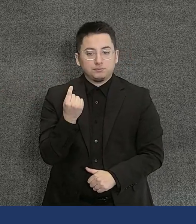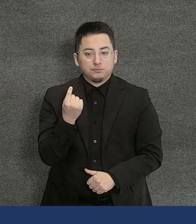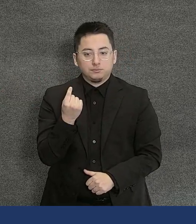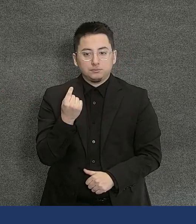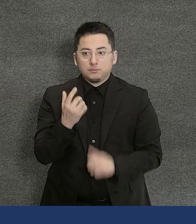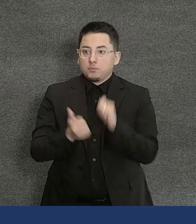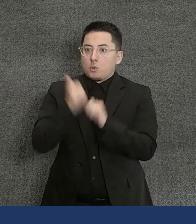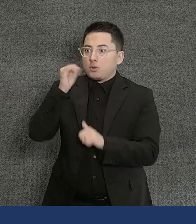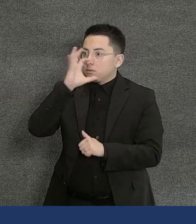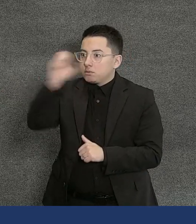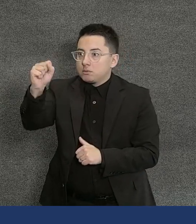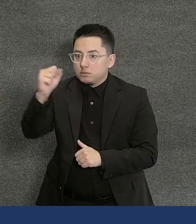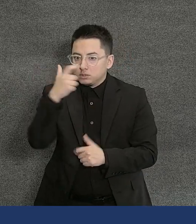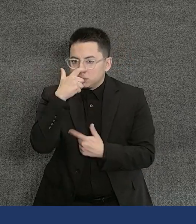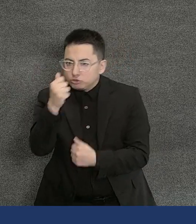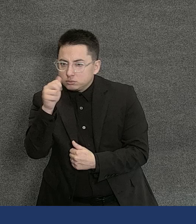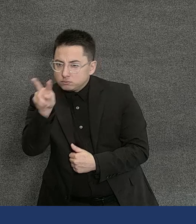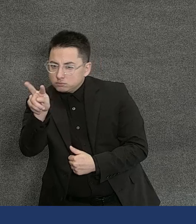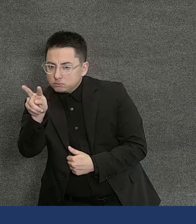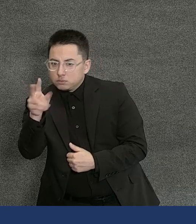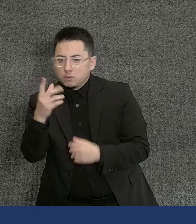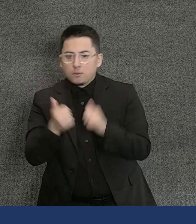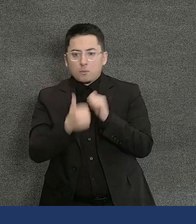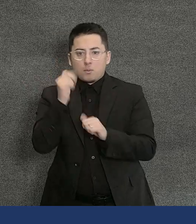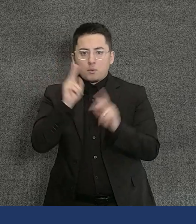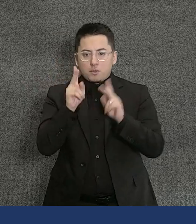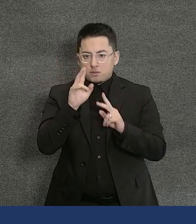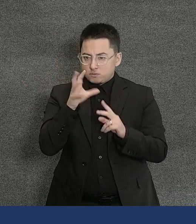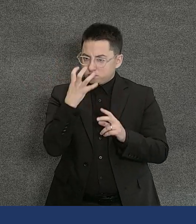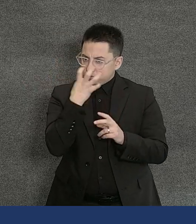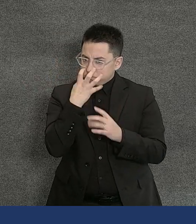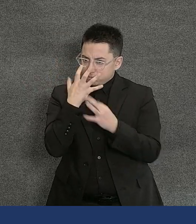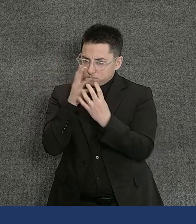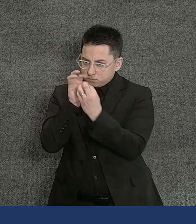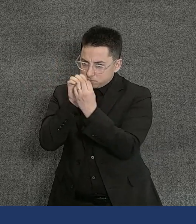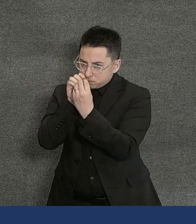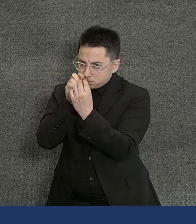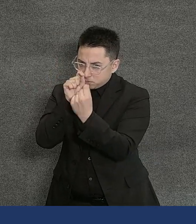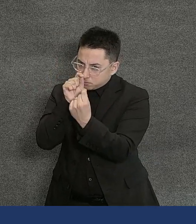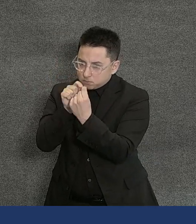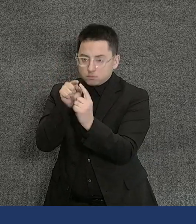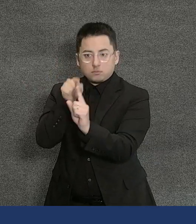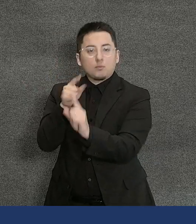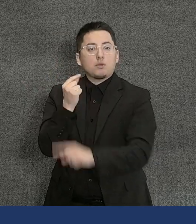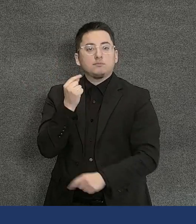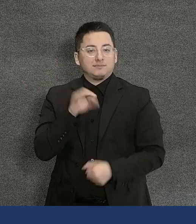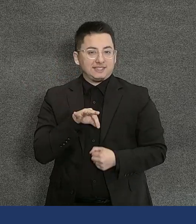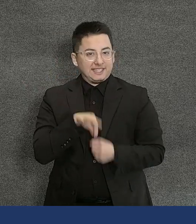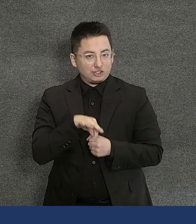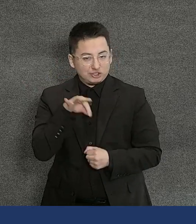the most scrutiny is elections. We oversee the Minnesota election system.